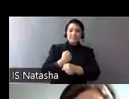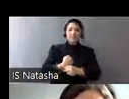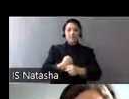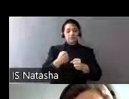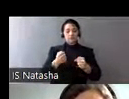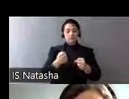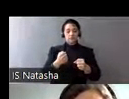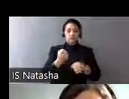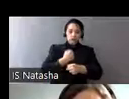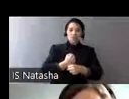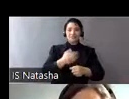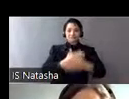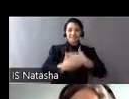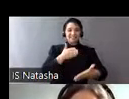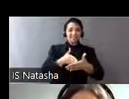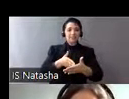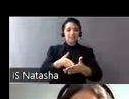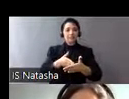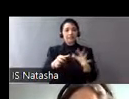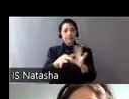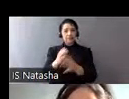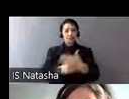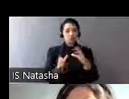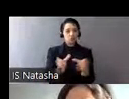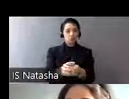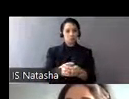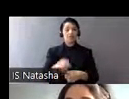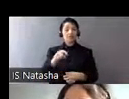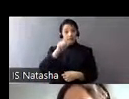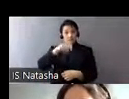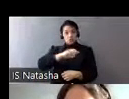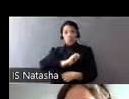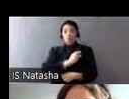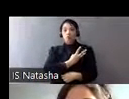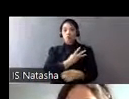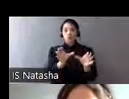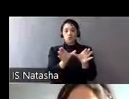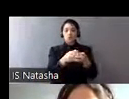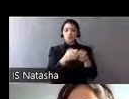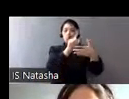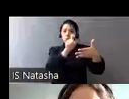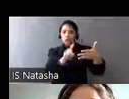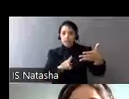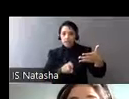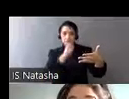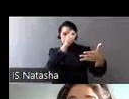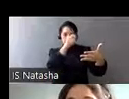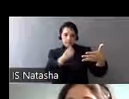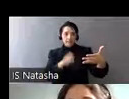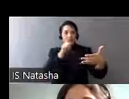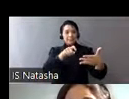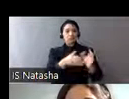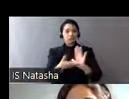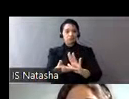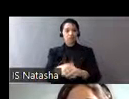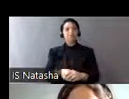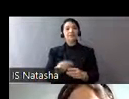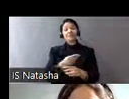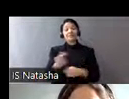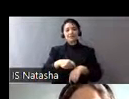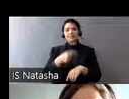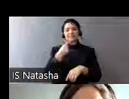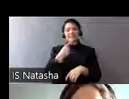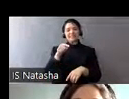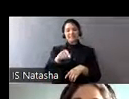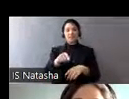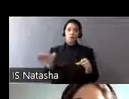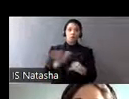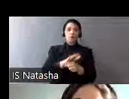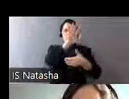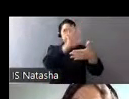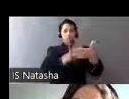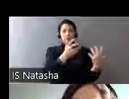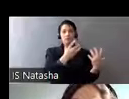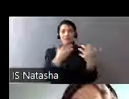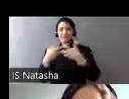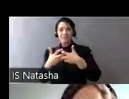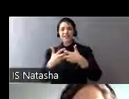Obviously the Washington group set has been used.